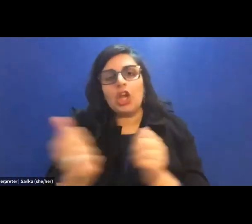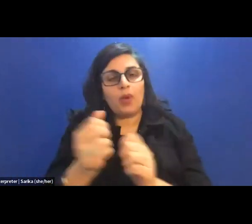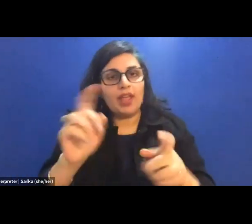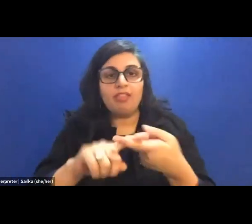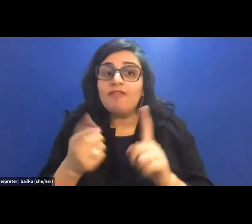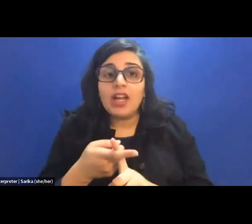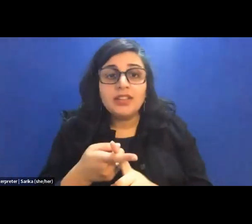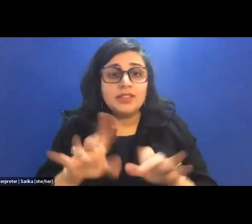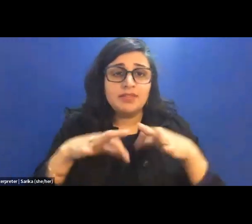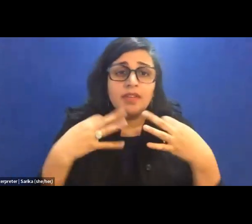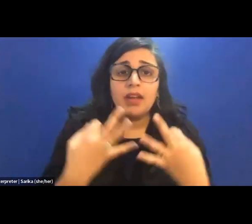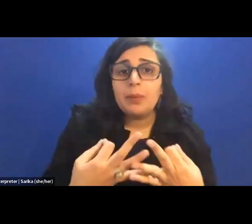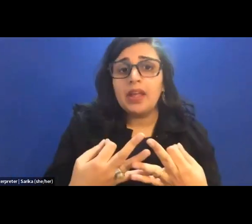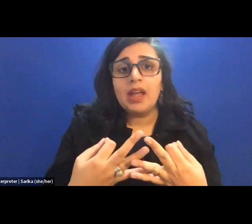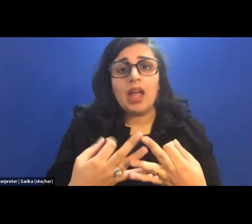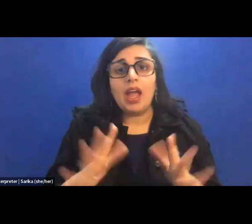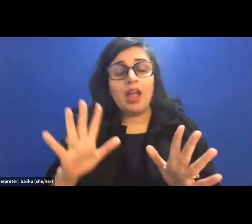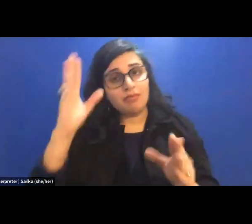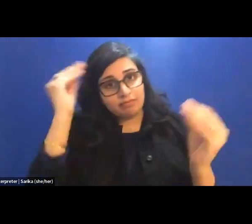recording tonight. Don't feel pressured to take extensive